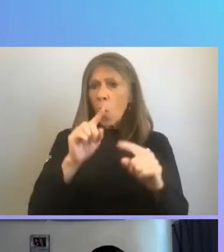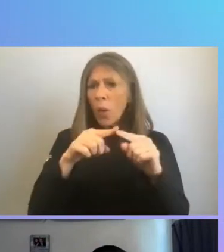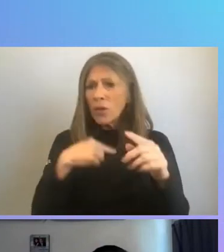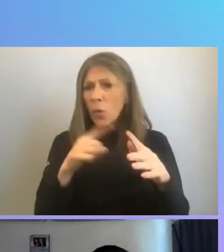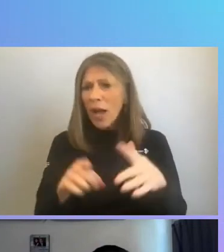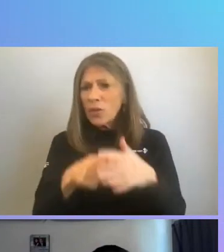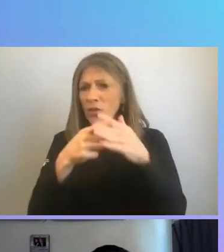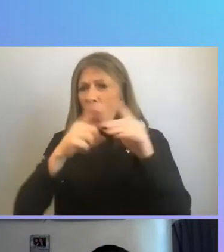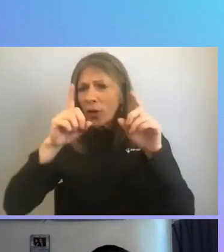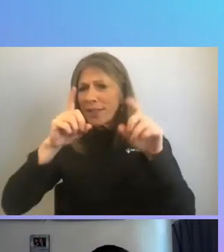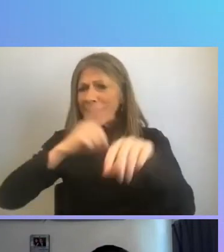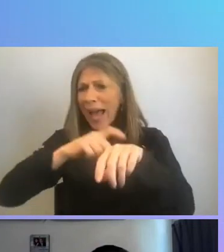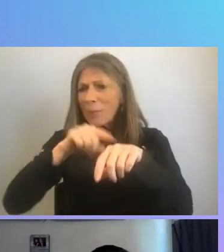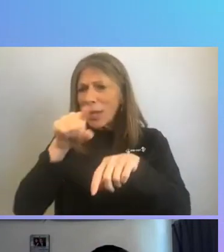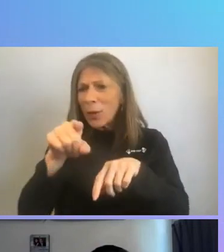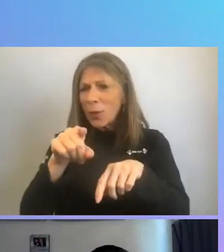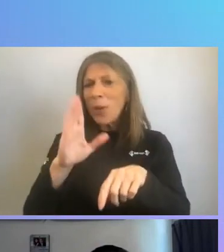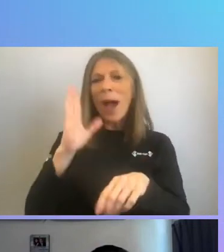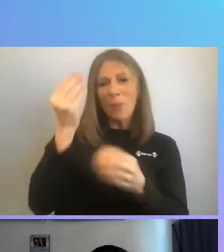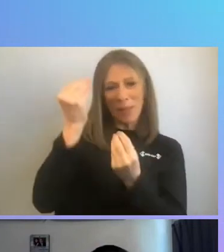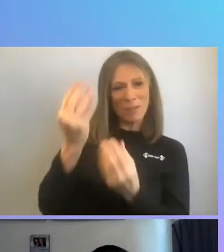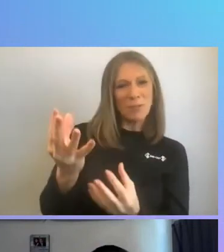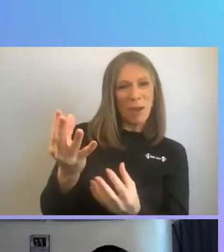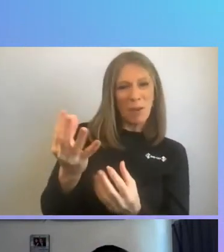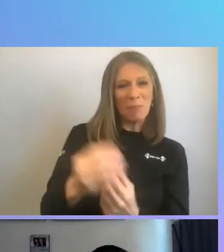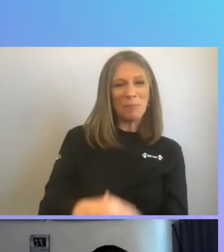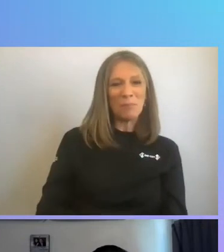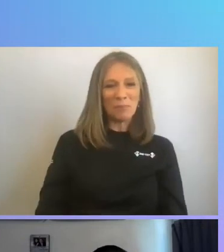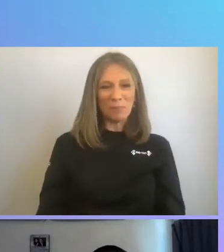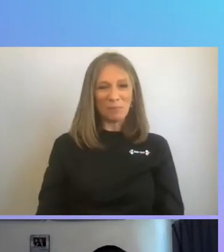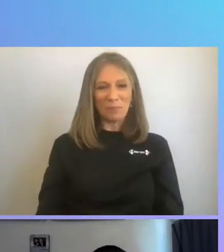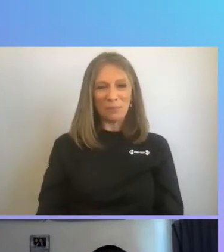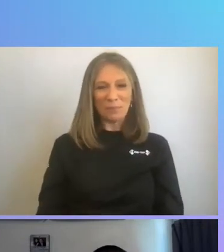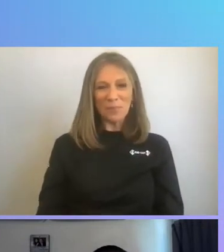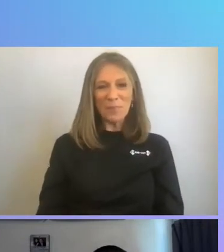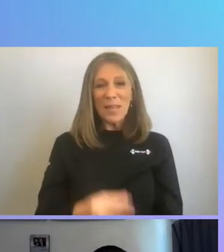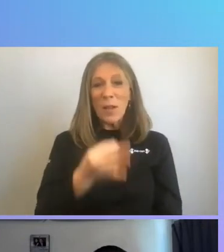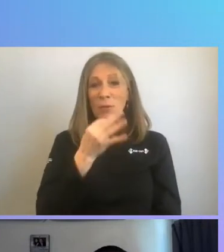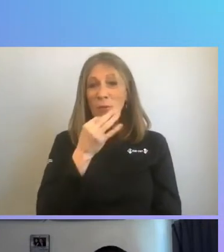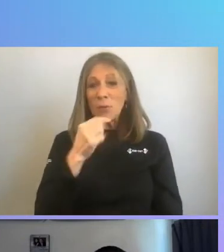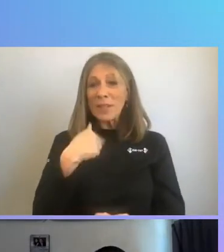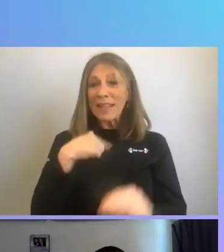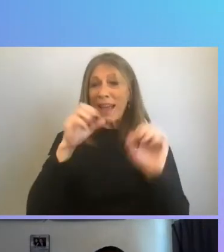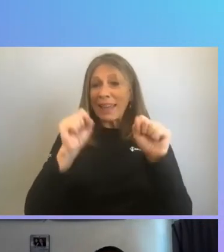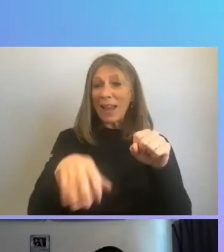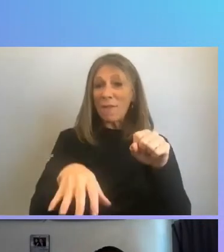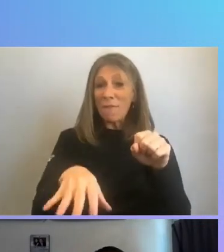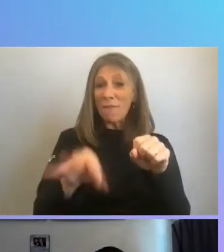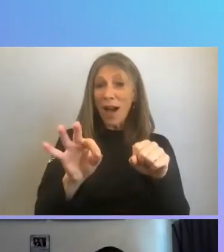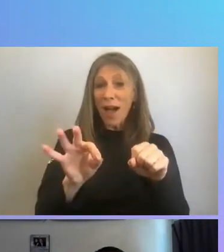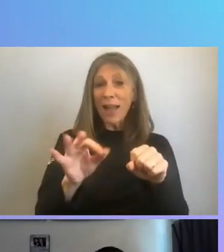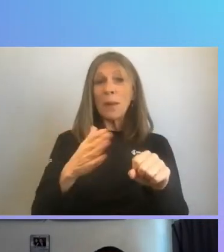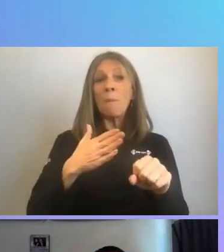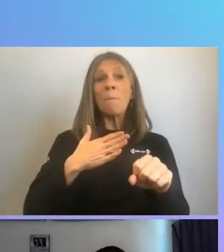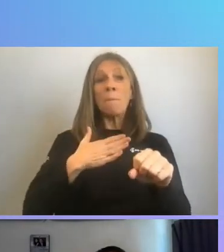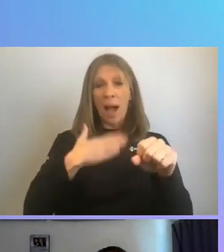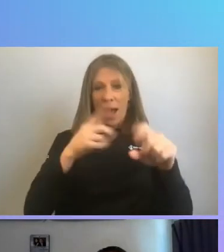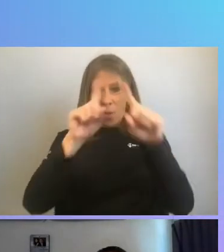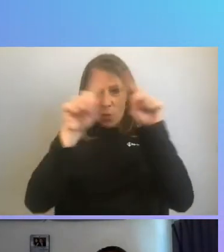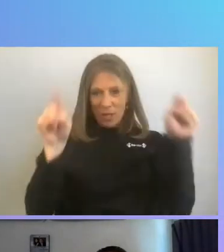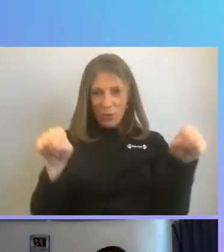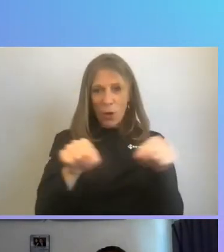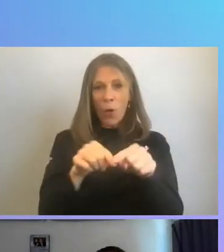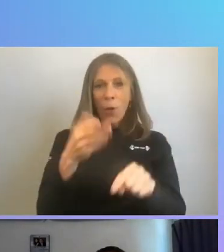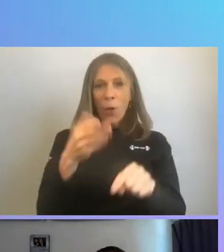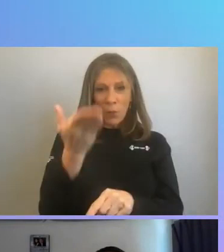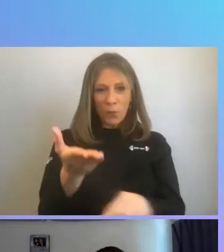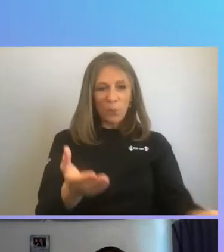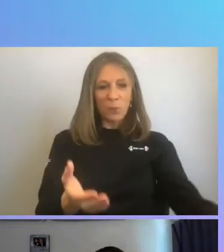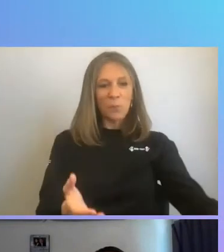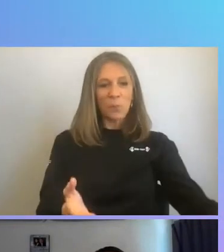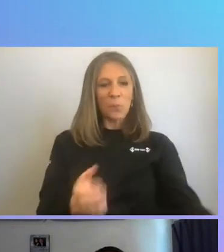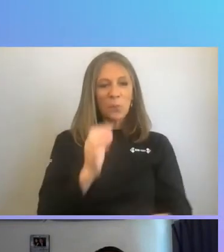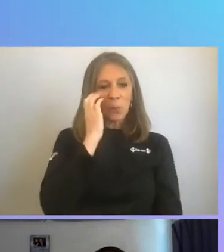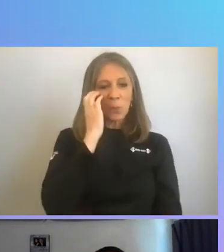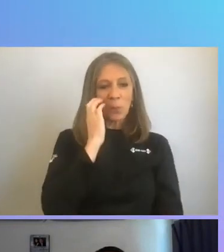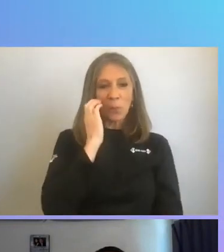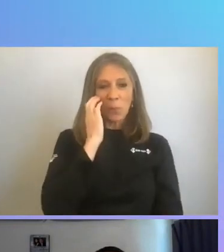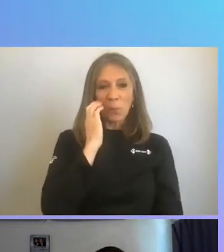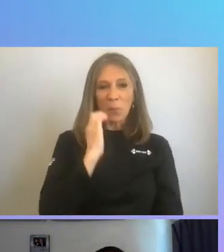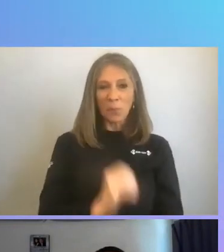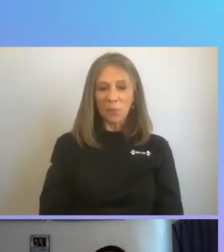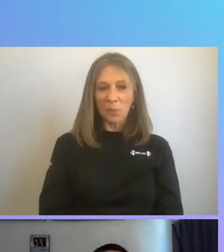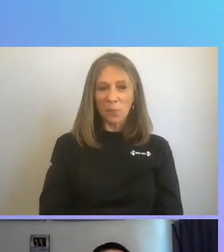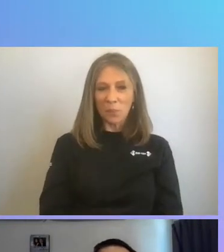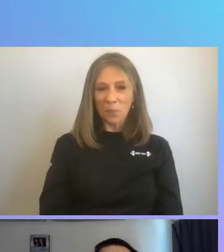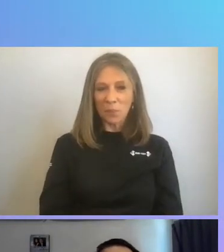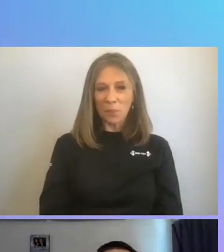you okay. As soon as I can find my window. Okay. Glenda, can you